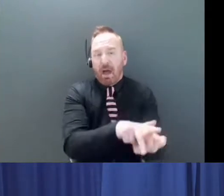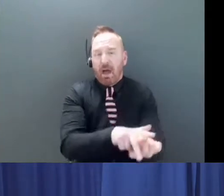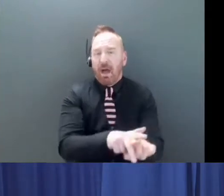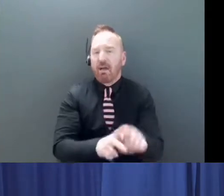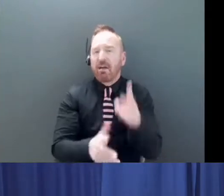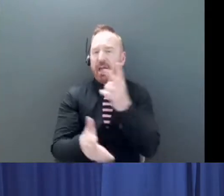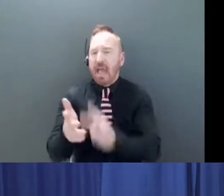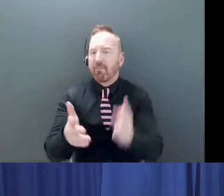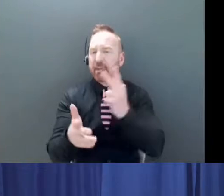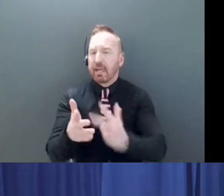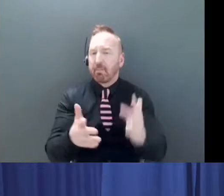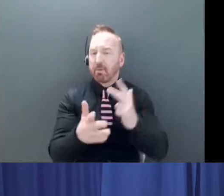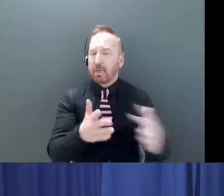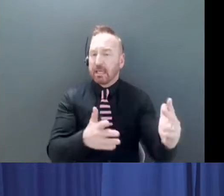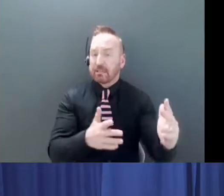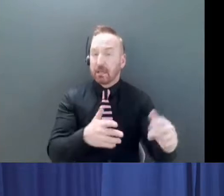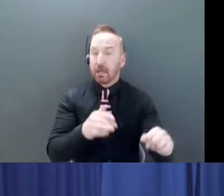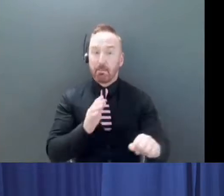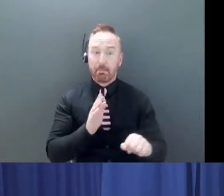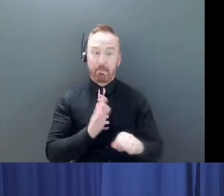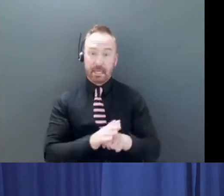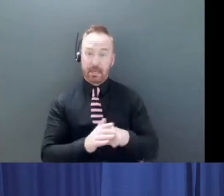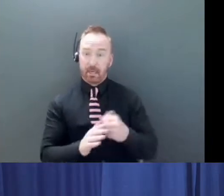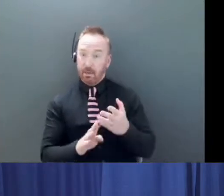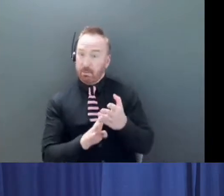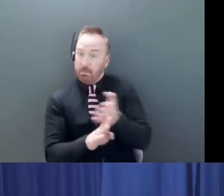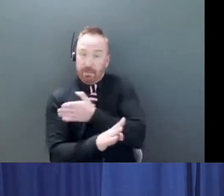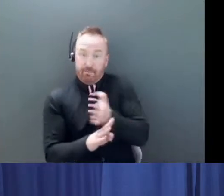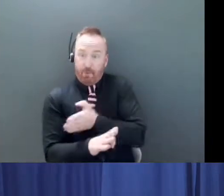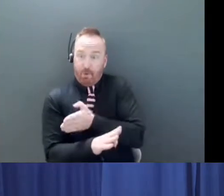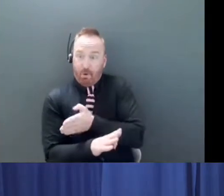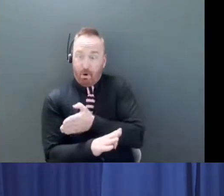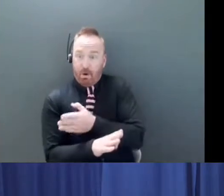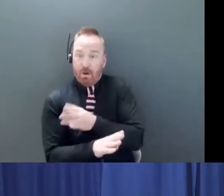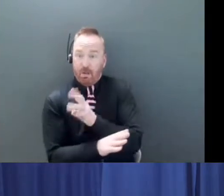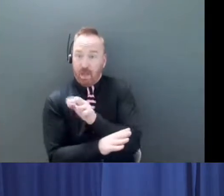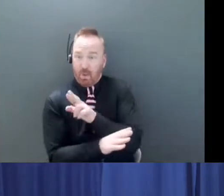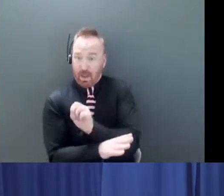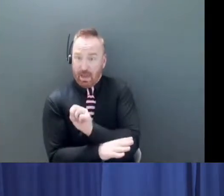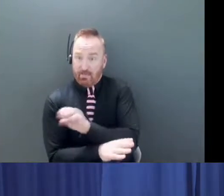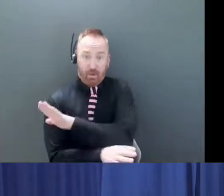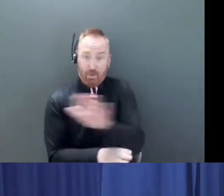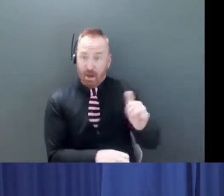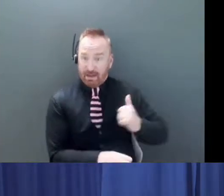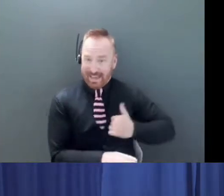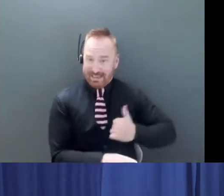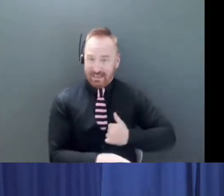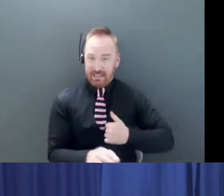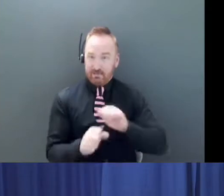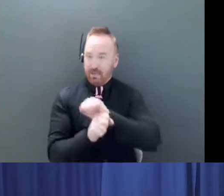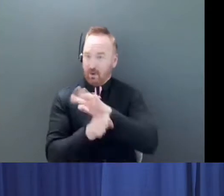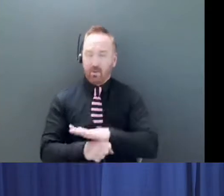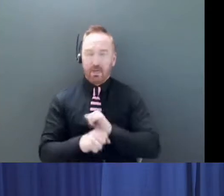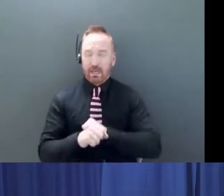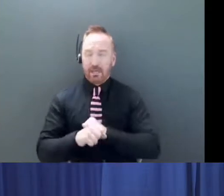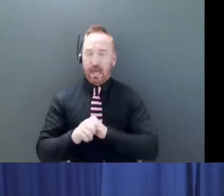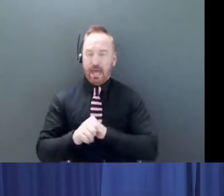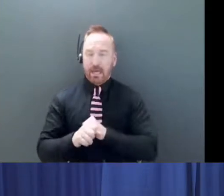during previous waves of COVID in Canada. What about mask mandates?